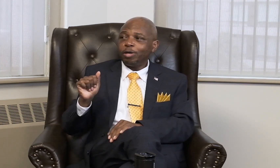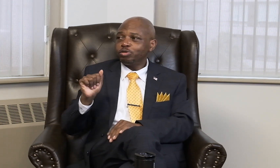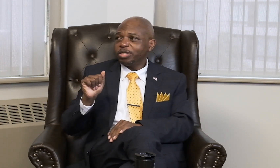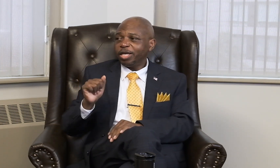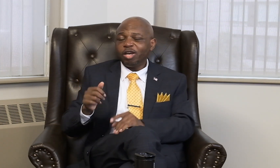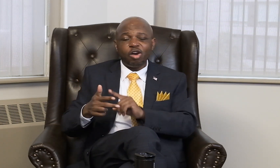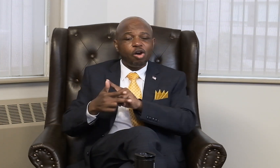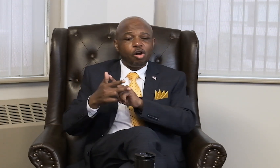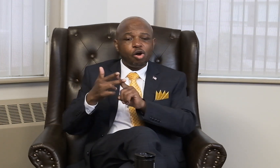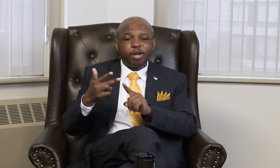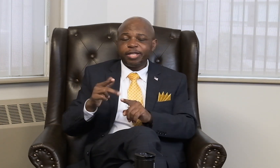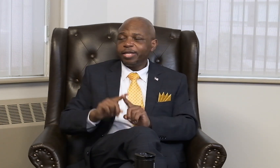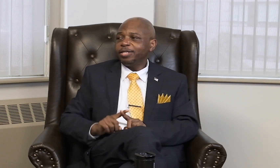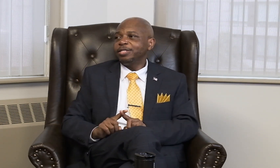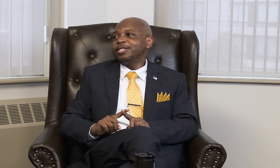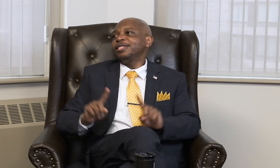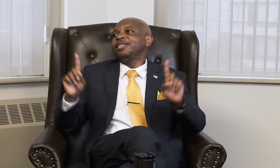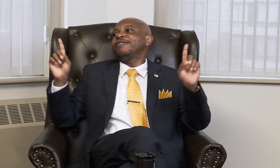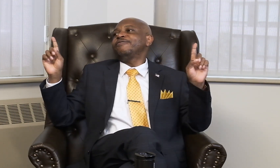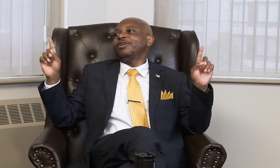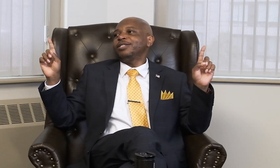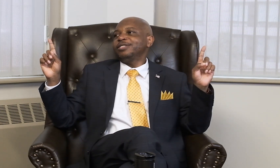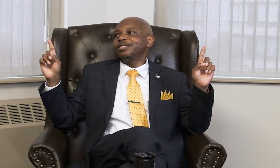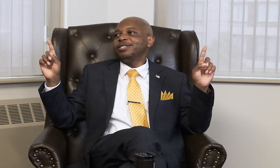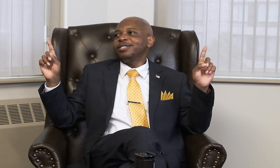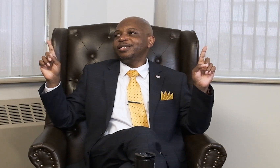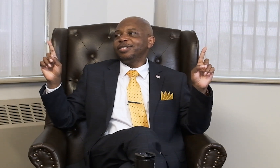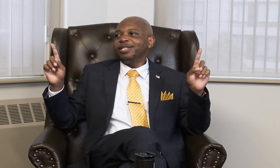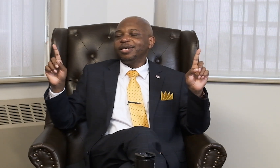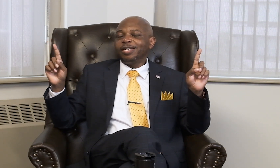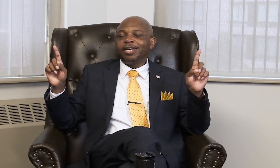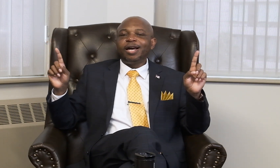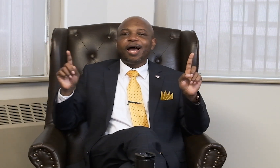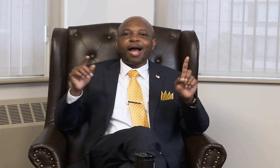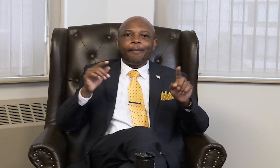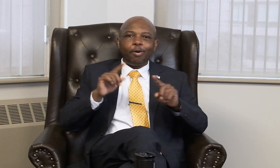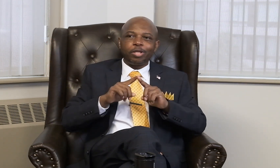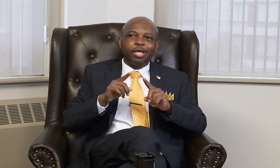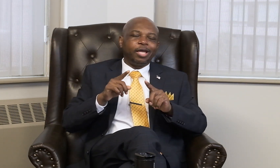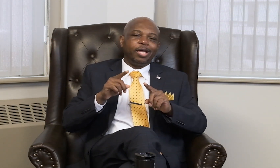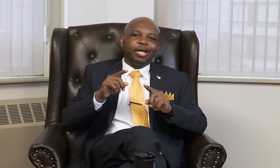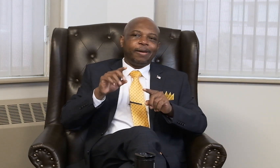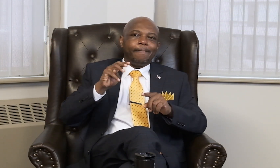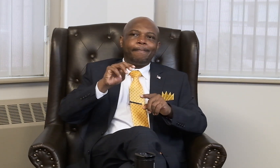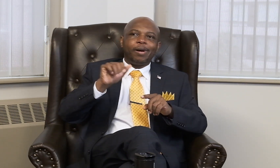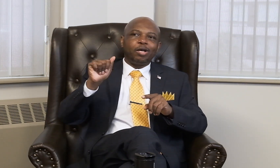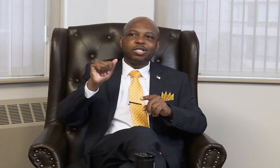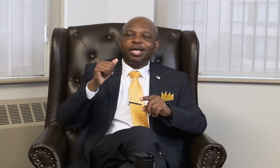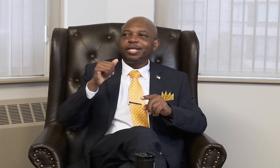and now here I am in Massachusetts, and all three respective state Commissions are quite different.